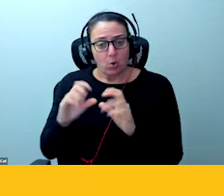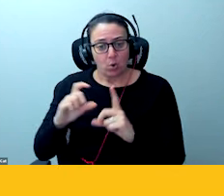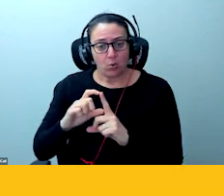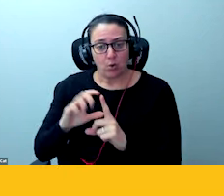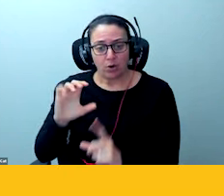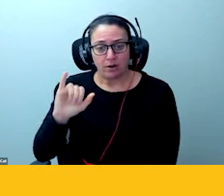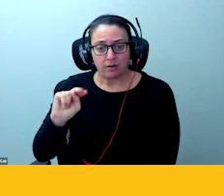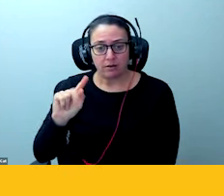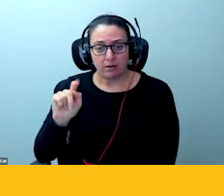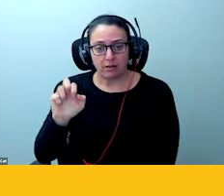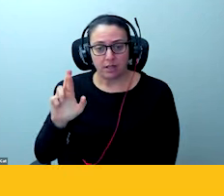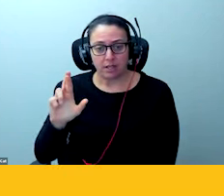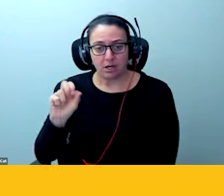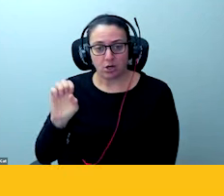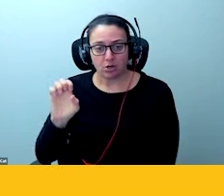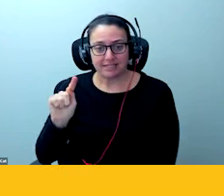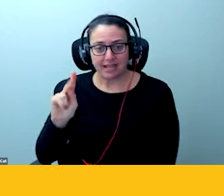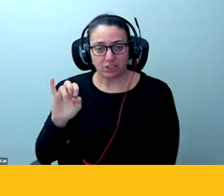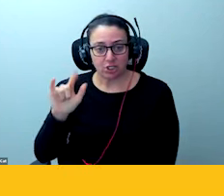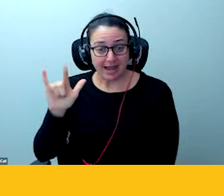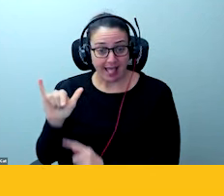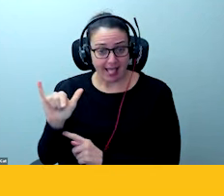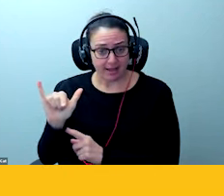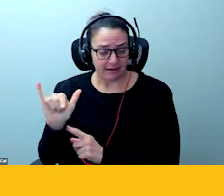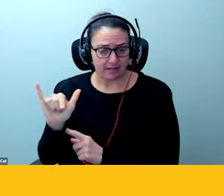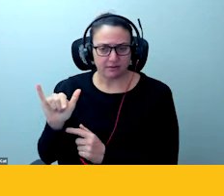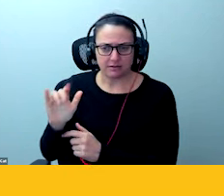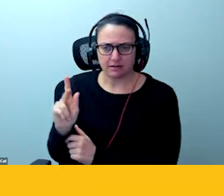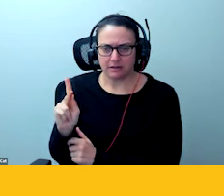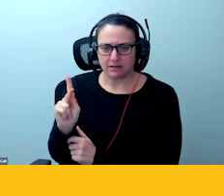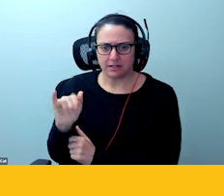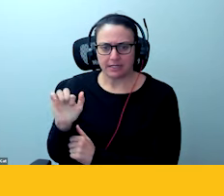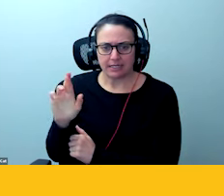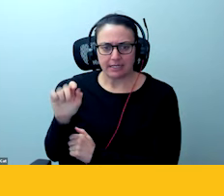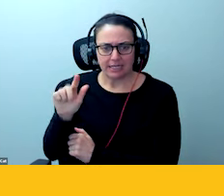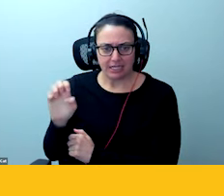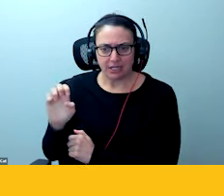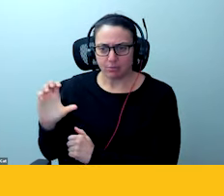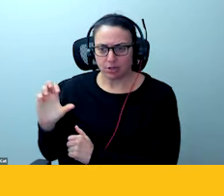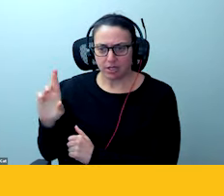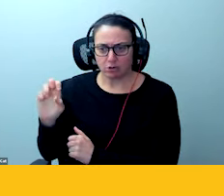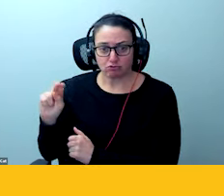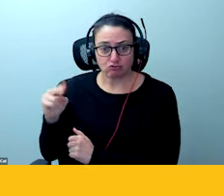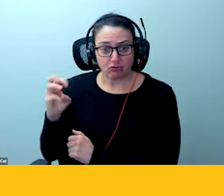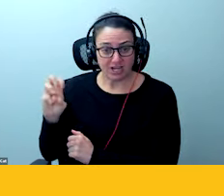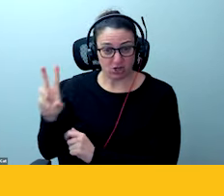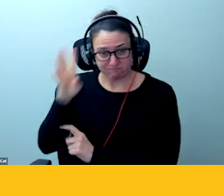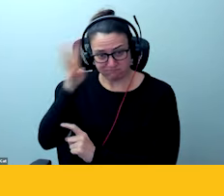So intersectionality is this term coined by Kimberle Crenshaw that covers the intersecting